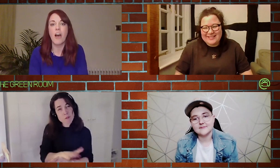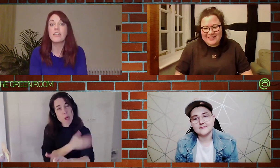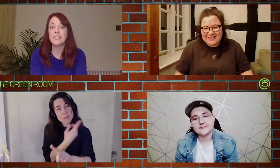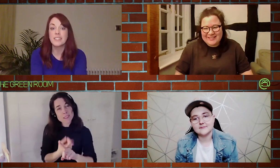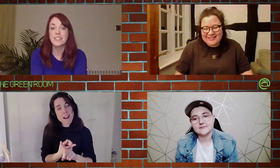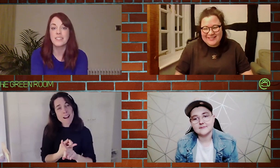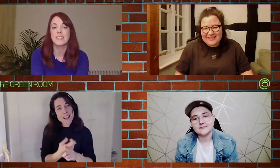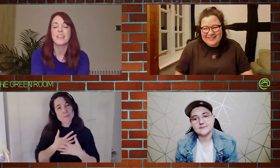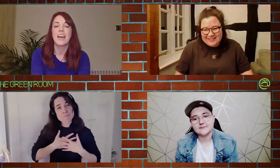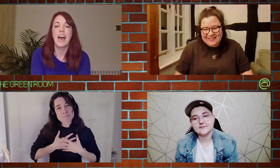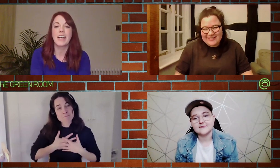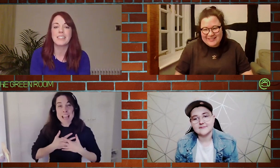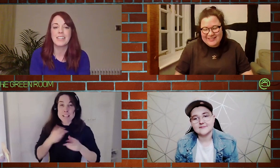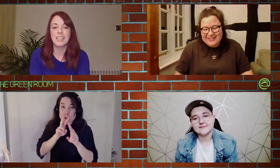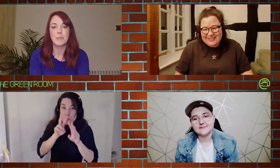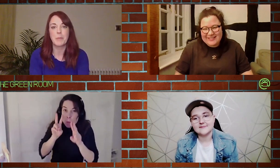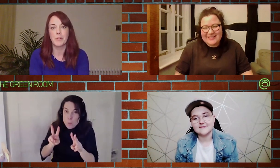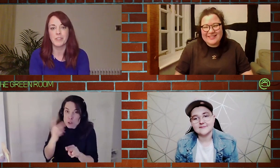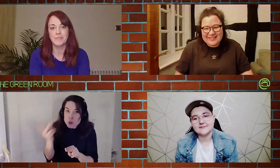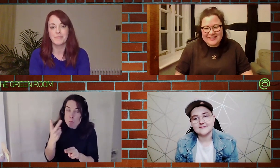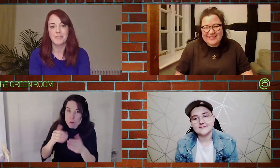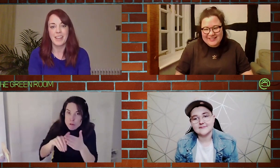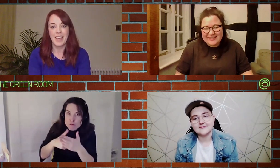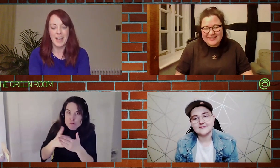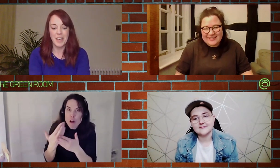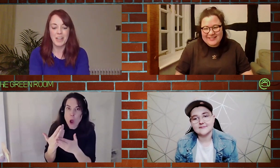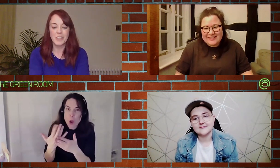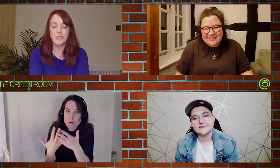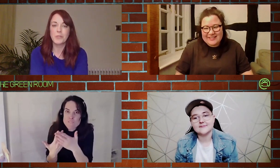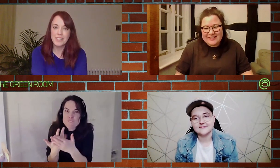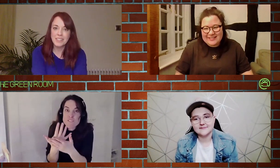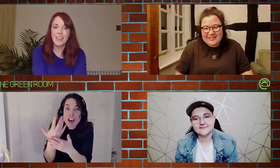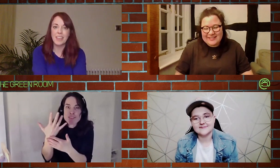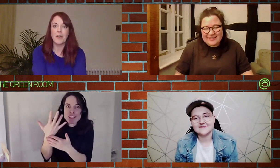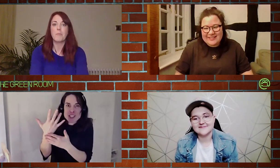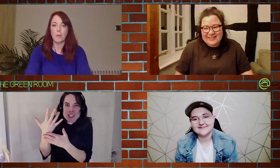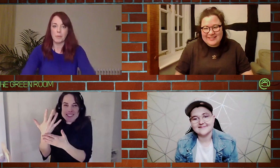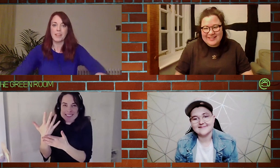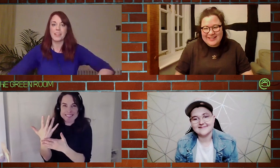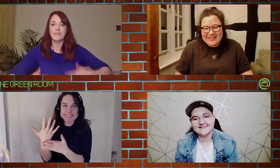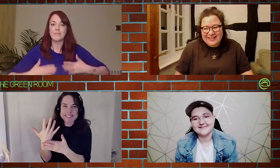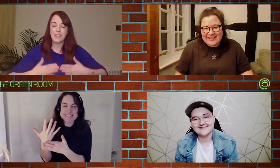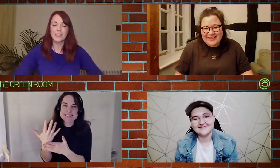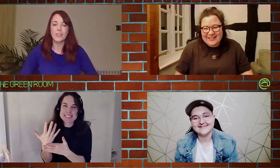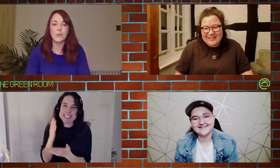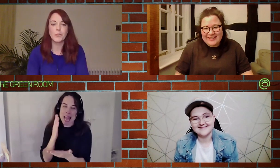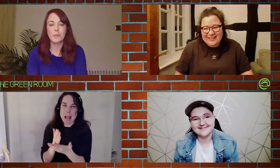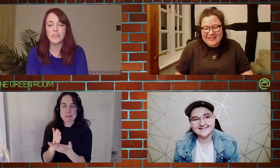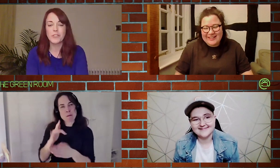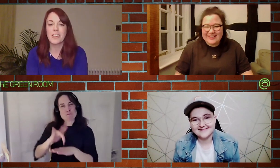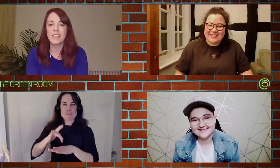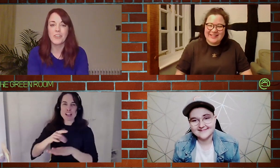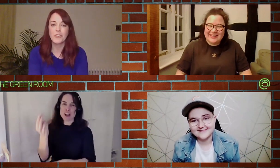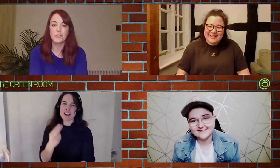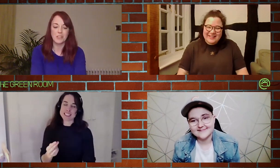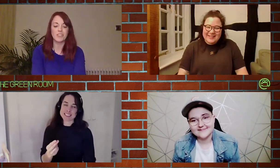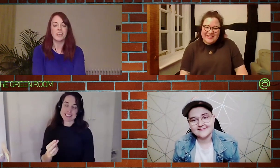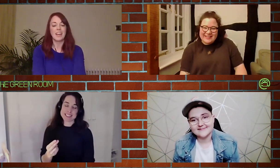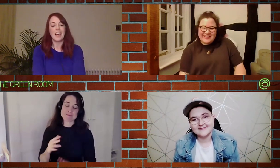artists and as people. And I just want to say that publicly. It's a huge pleasure. Thank you so much.